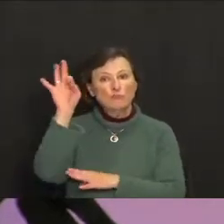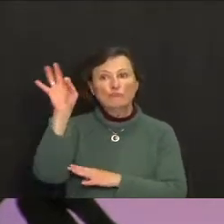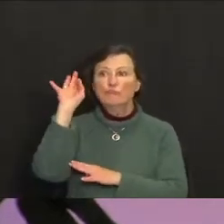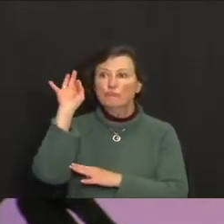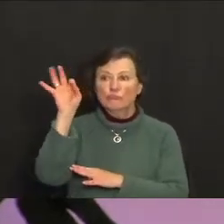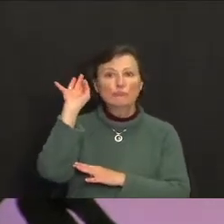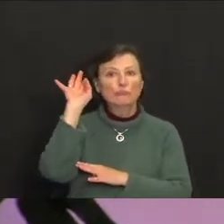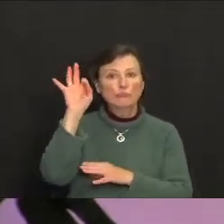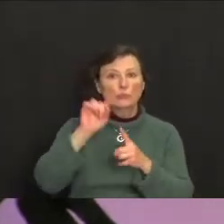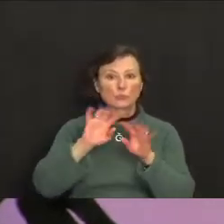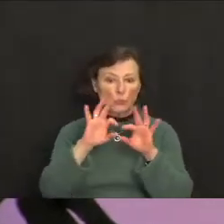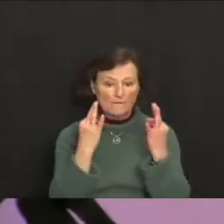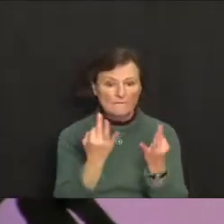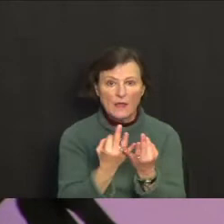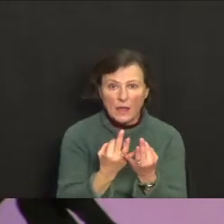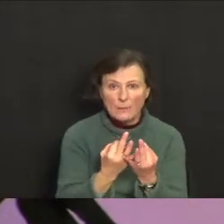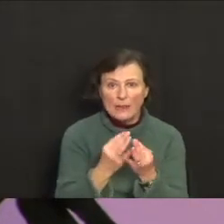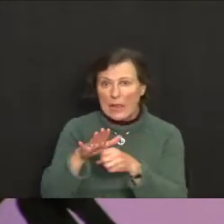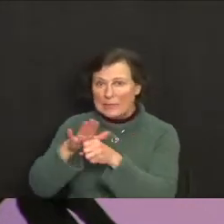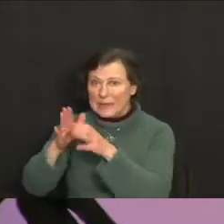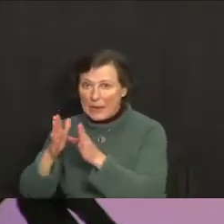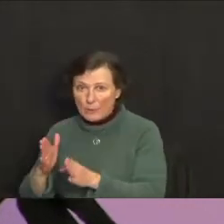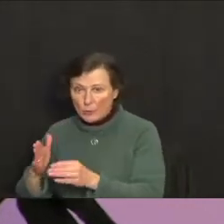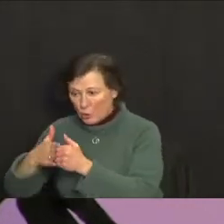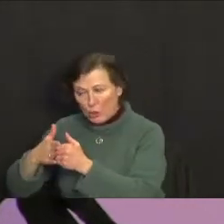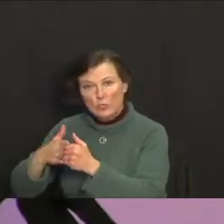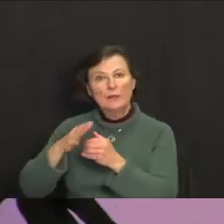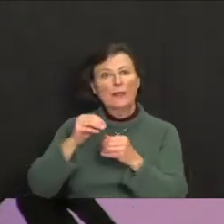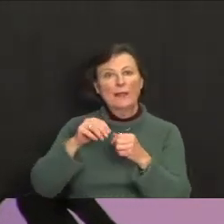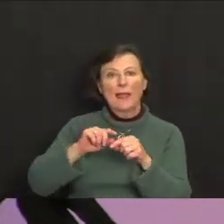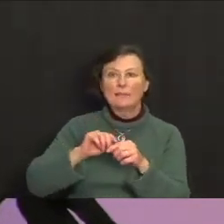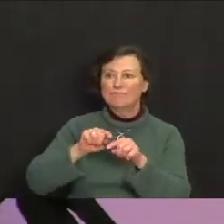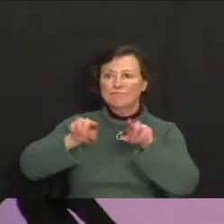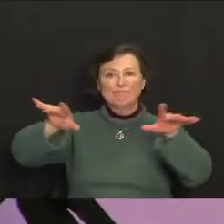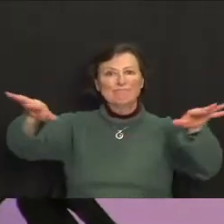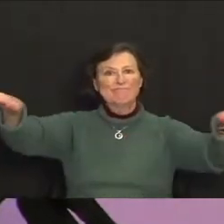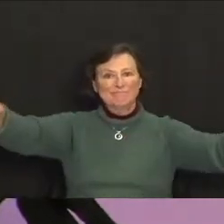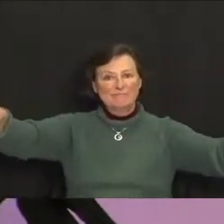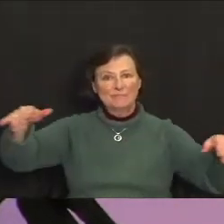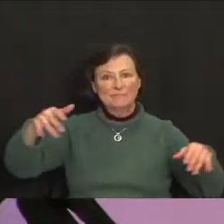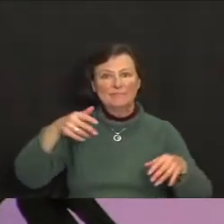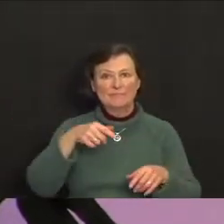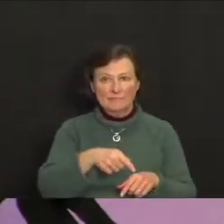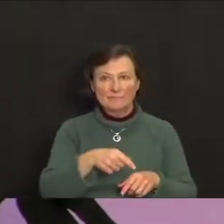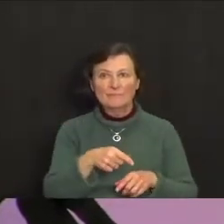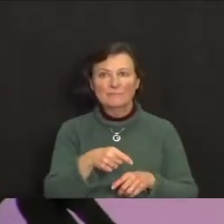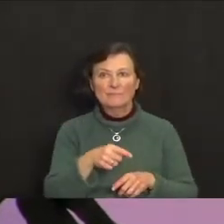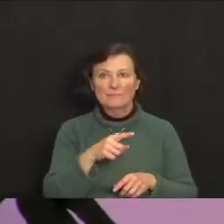to family and neighbors, and then beyond. He'd been down, but he was not out -